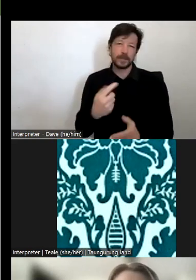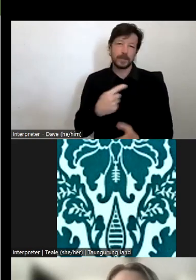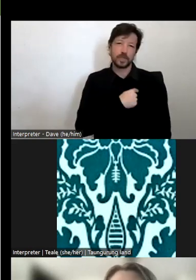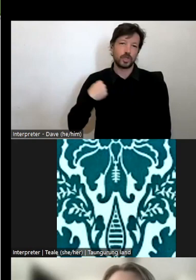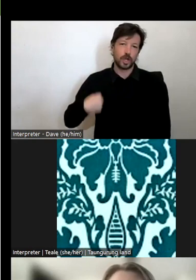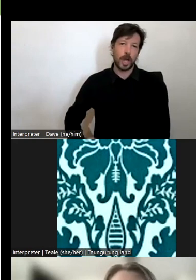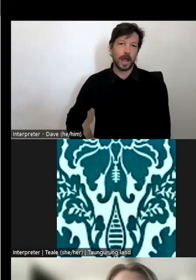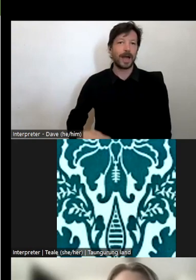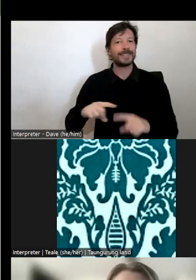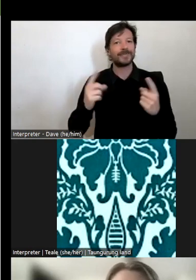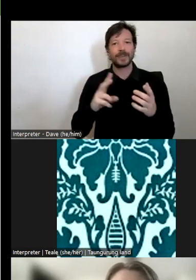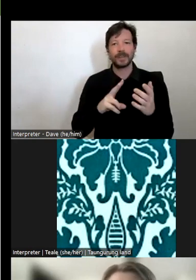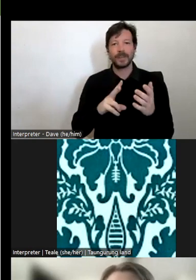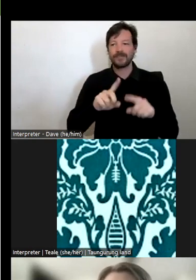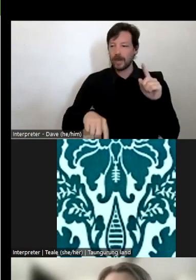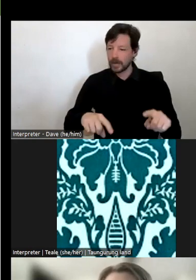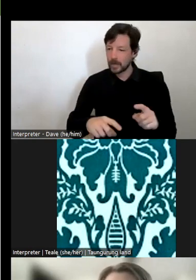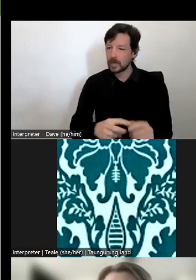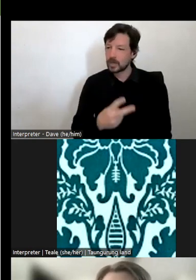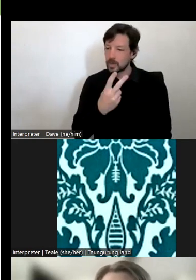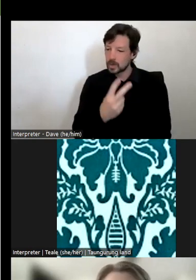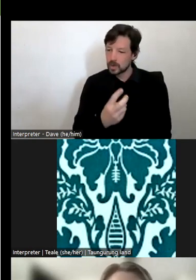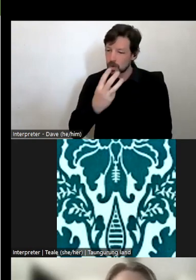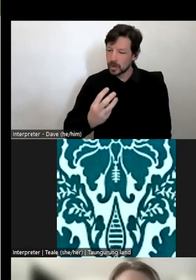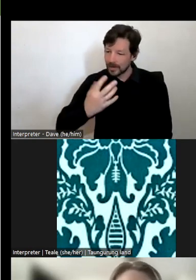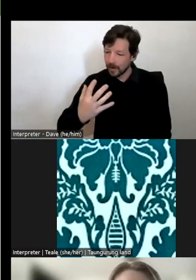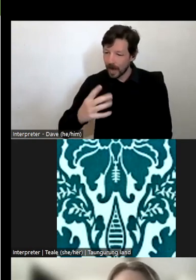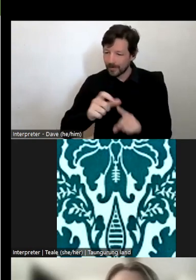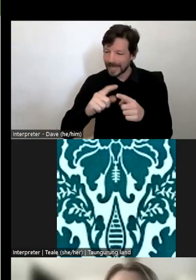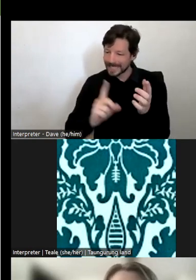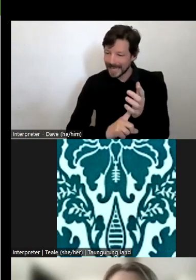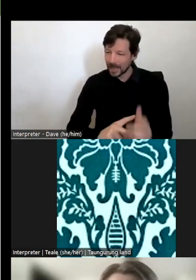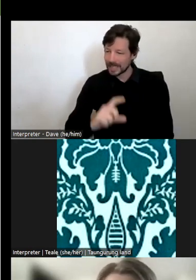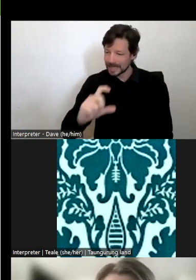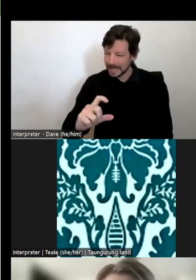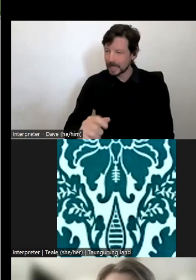235delC, that's the commonest one there. And then the yellow,